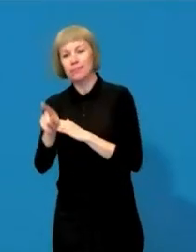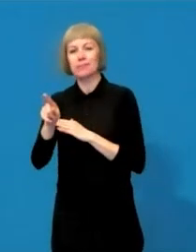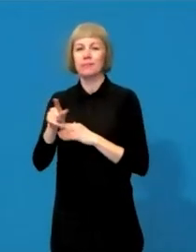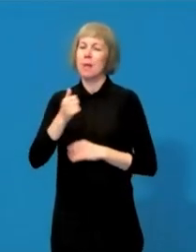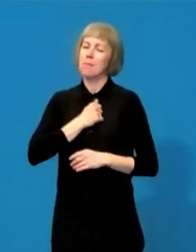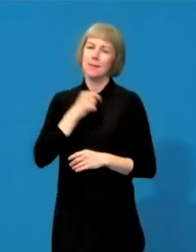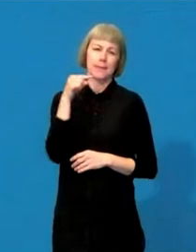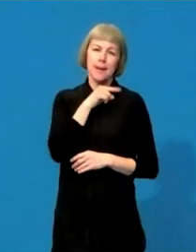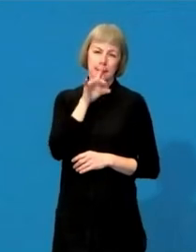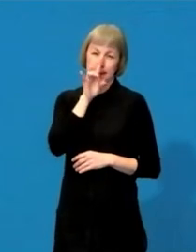He loves going to the river every day.